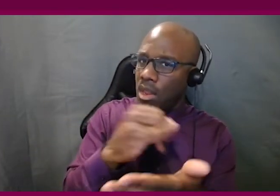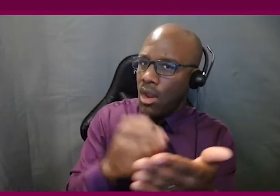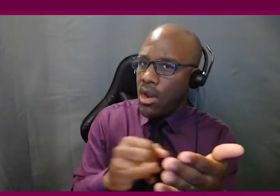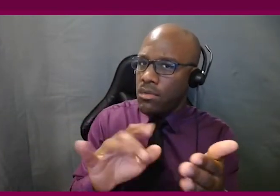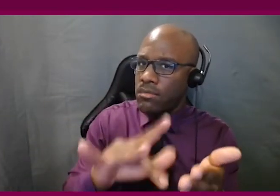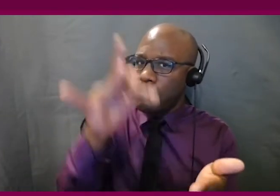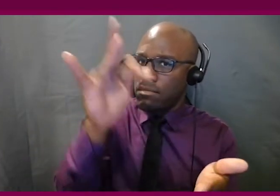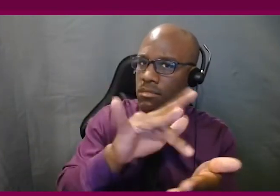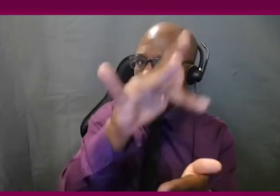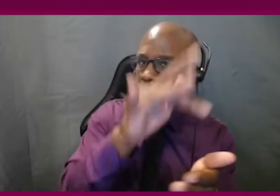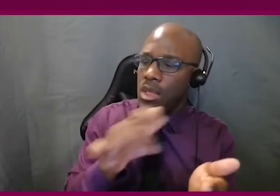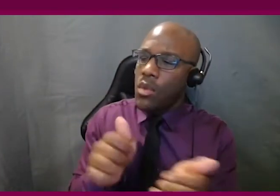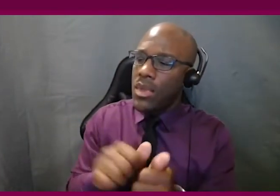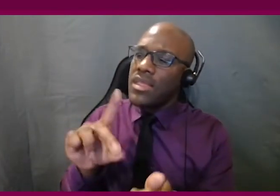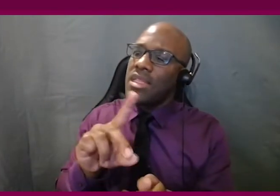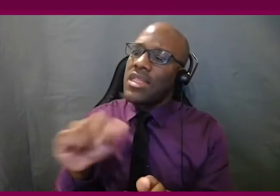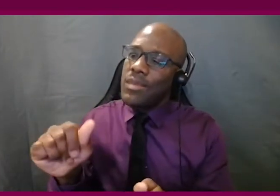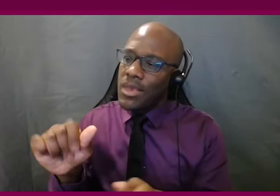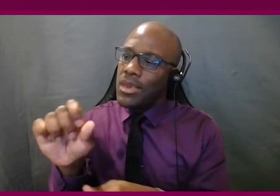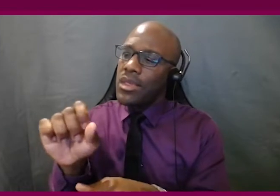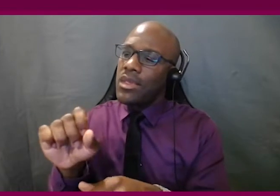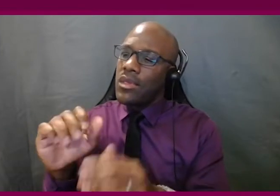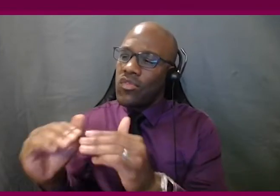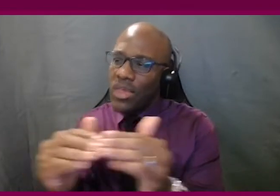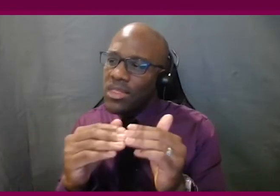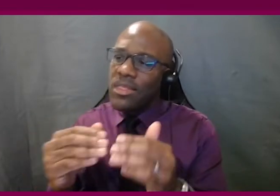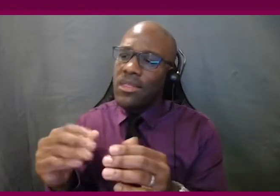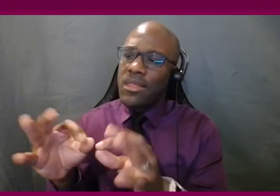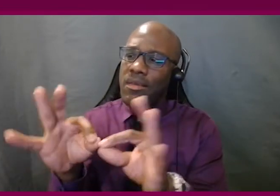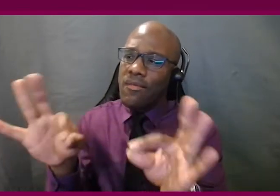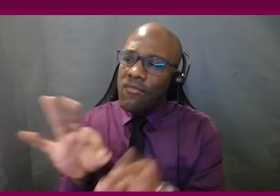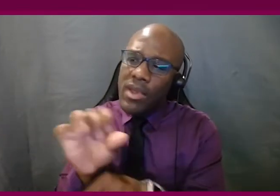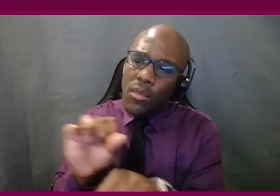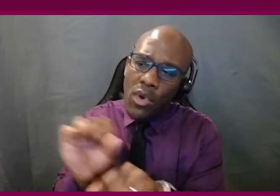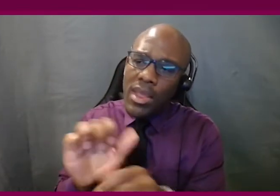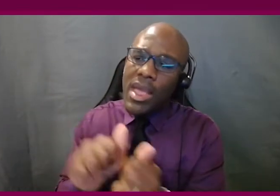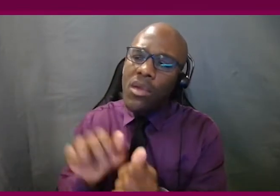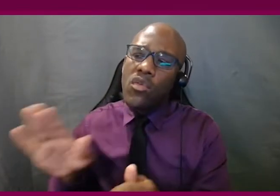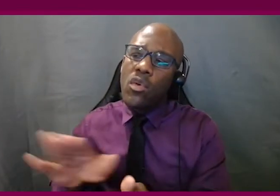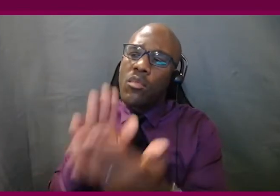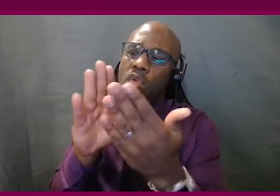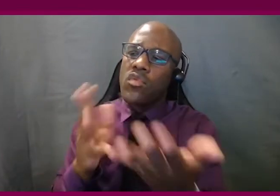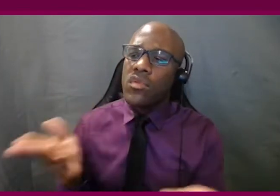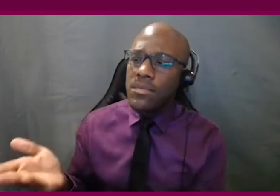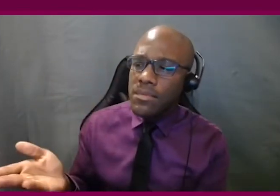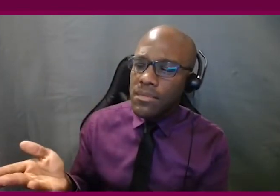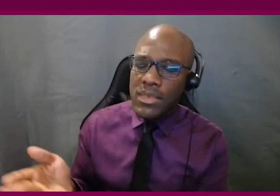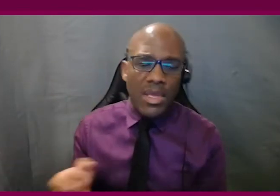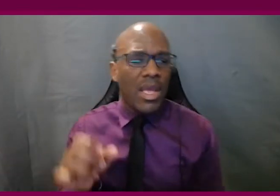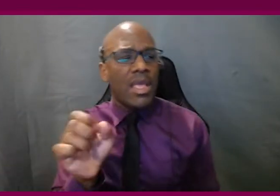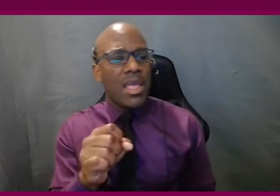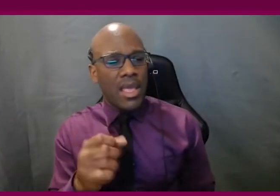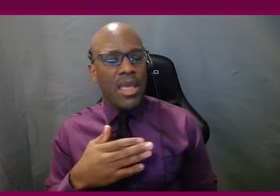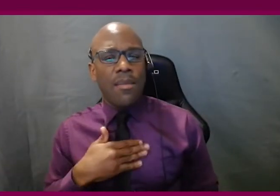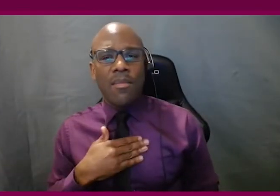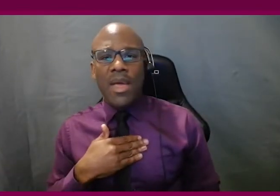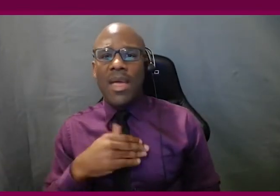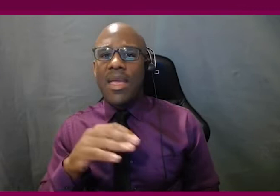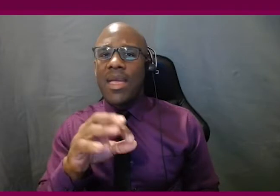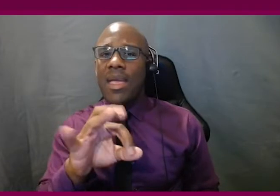So my fine art and design for at least the beginning as I started making art about my